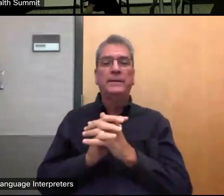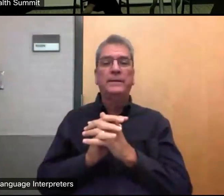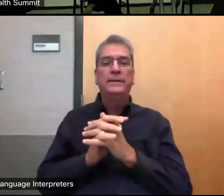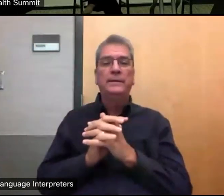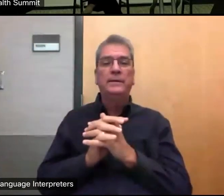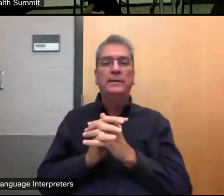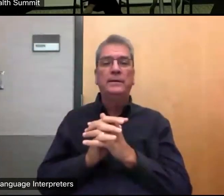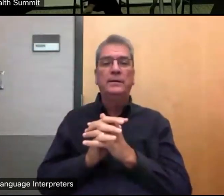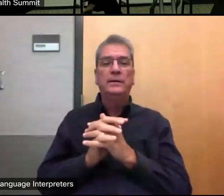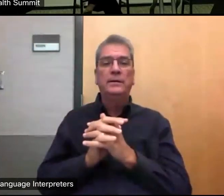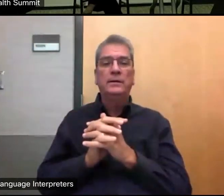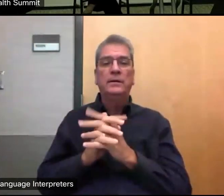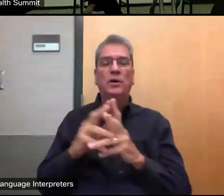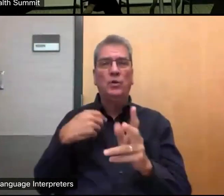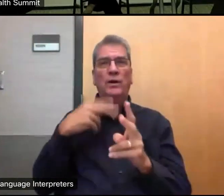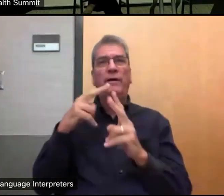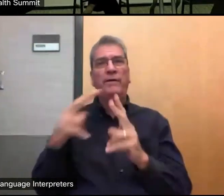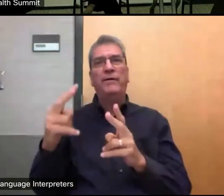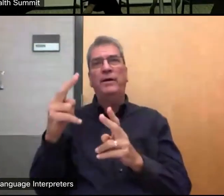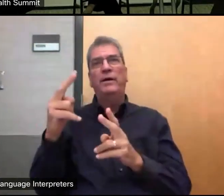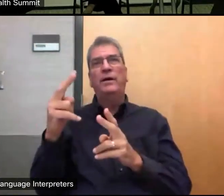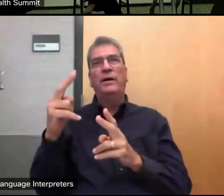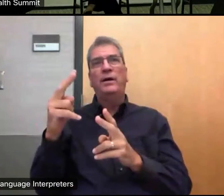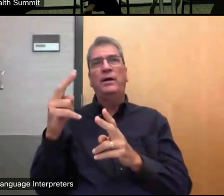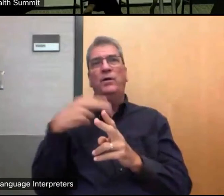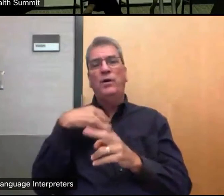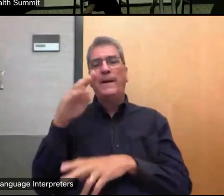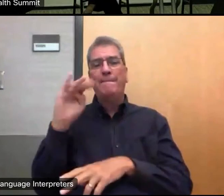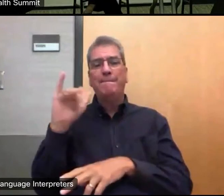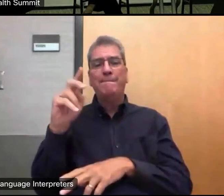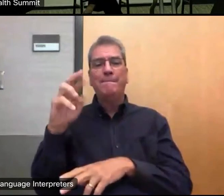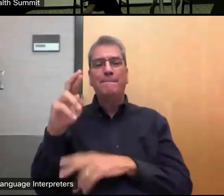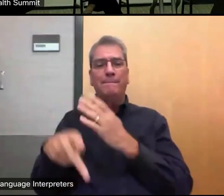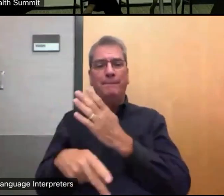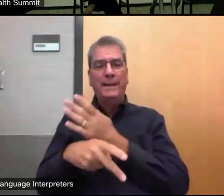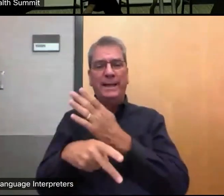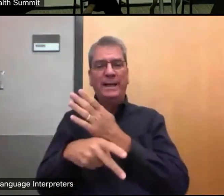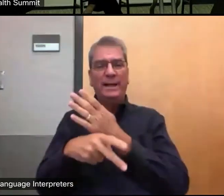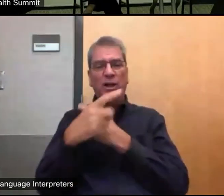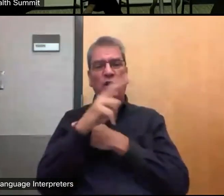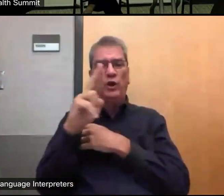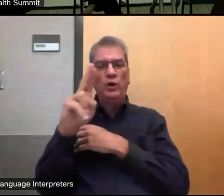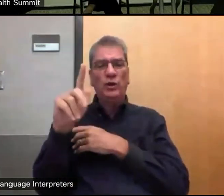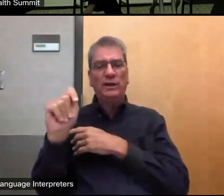we, we are very interested in, like, so we have a minor for undergrads at it's all pretty health, professional students. Like, they're not the com students who want